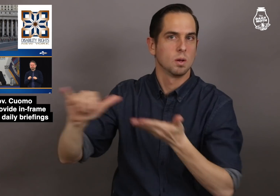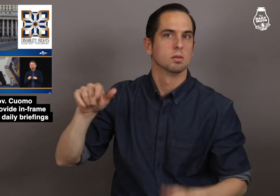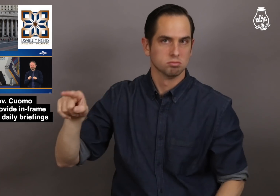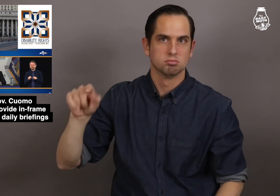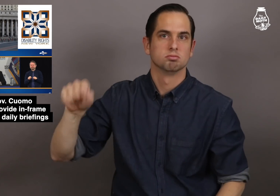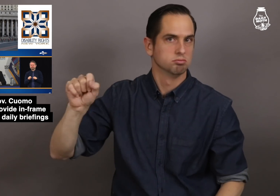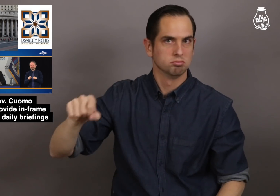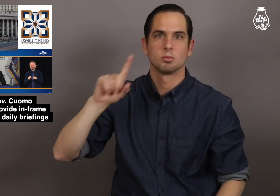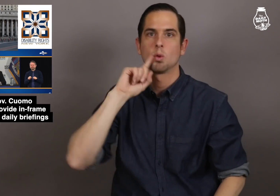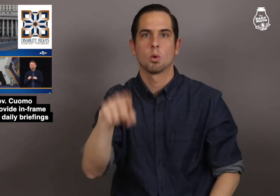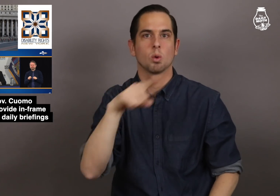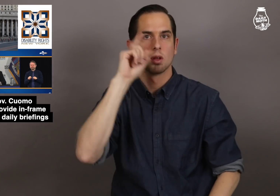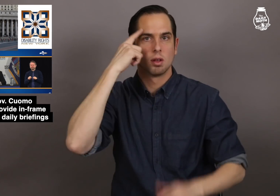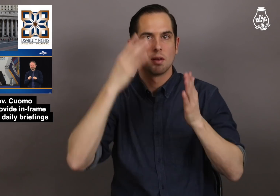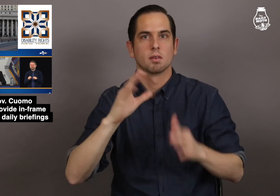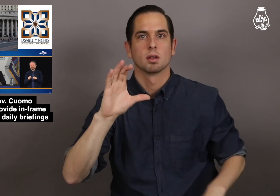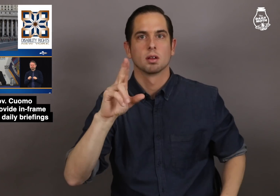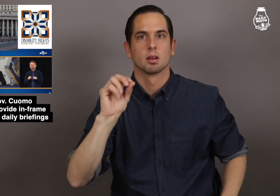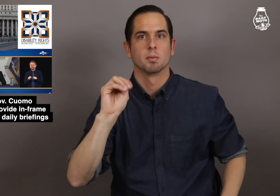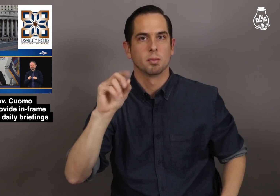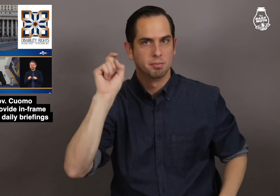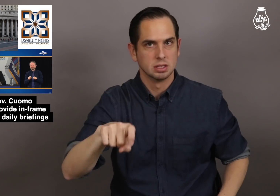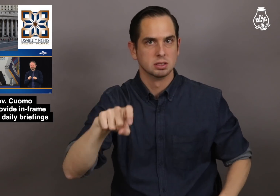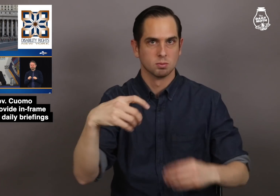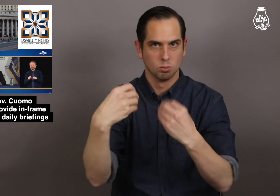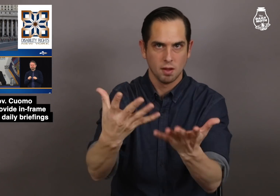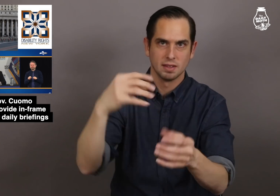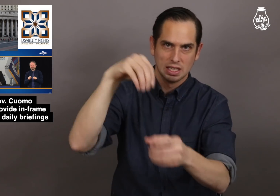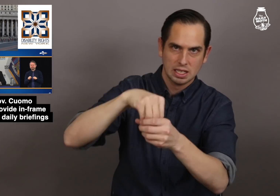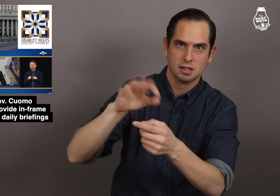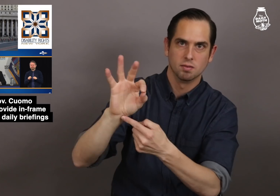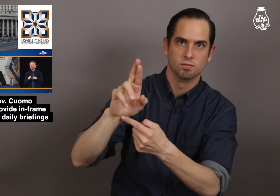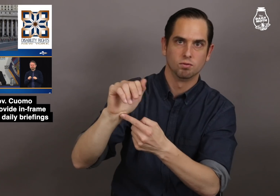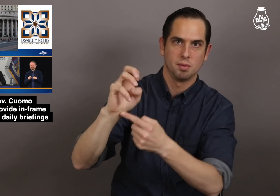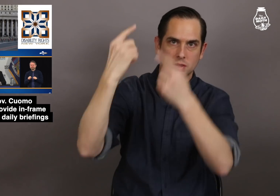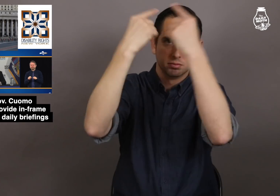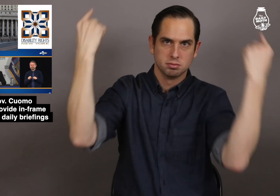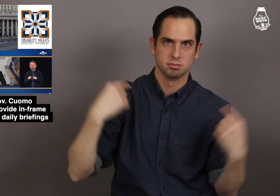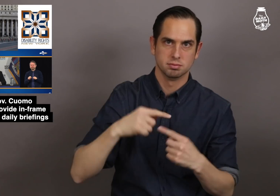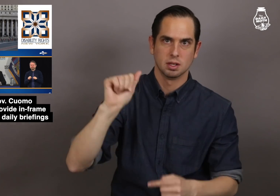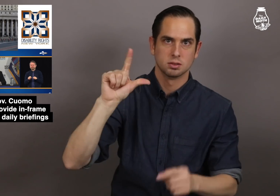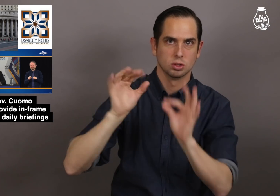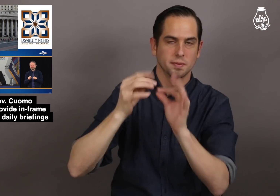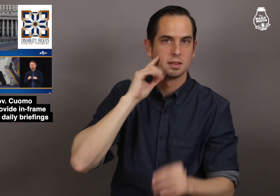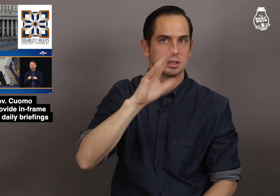DRNY's motion for a preliminary injunction by ordering Gov. Cuomo to provide in-frame ASL